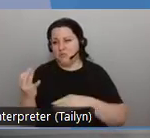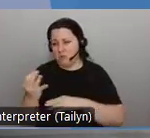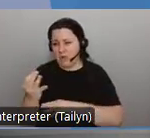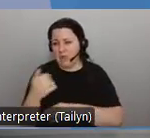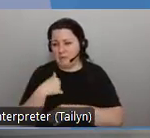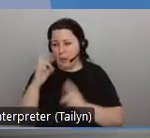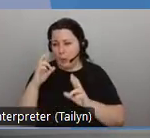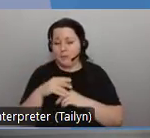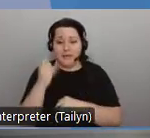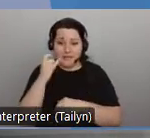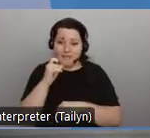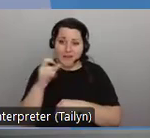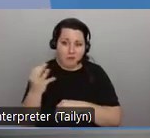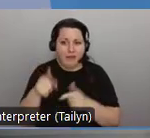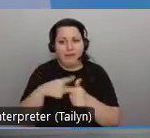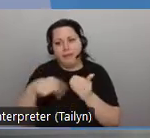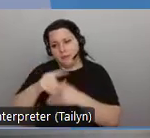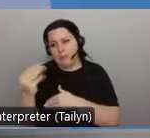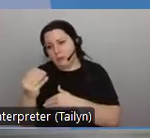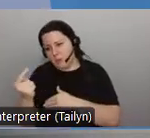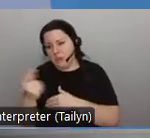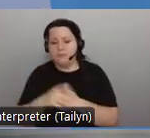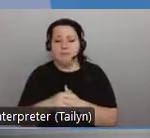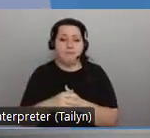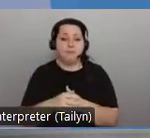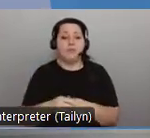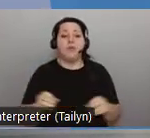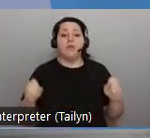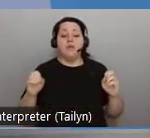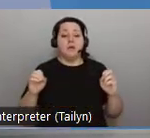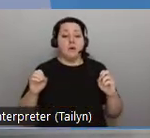I'll be showing you later,